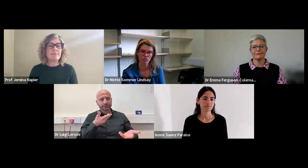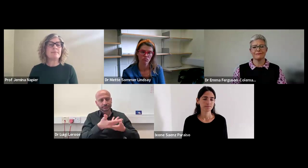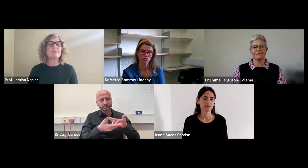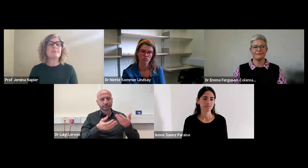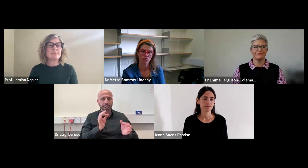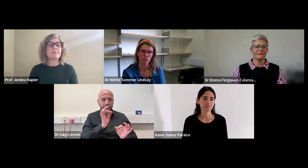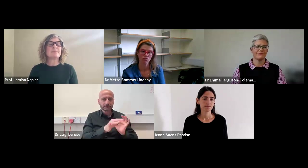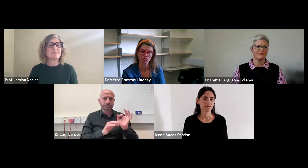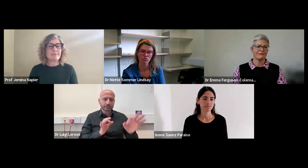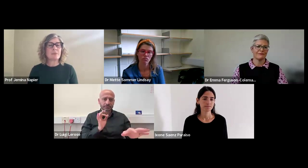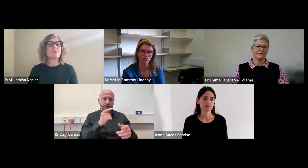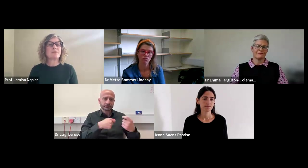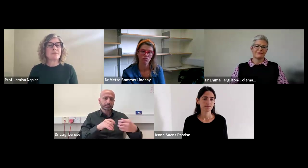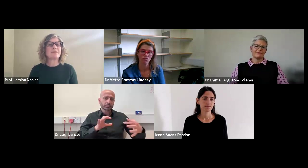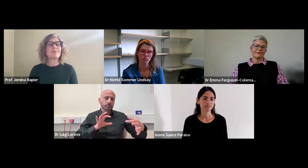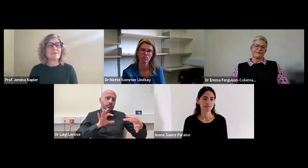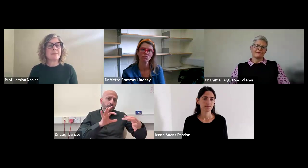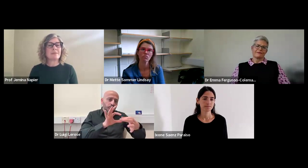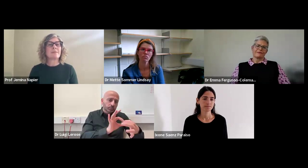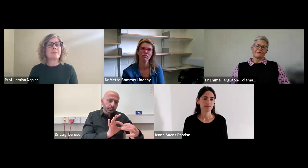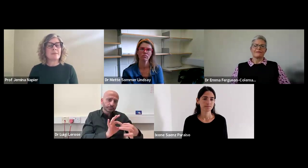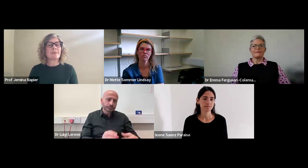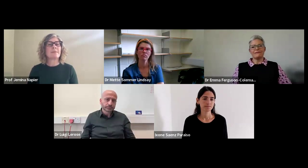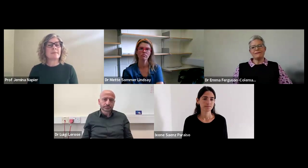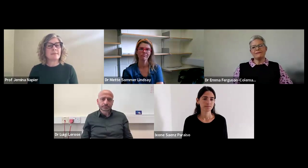of course are coming from a very different place. So you have to take responsibility